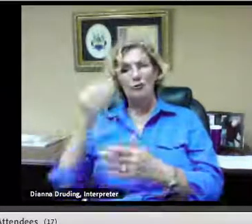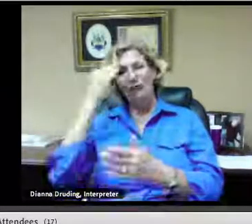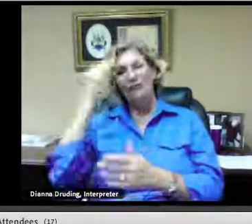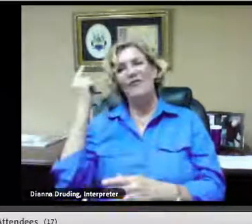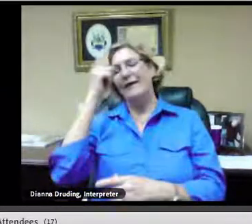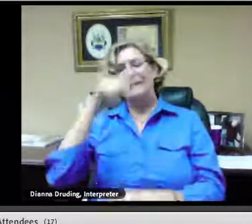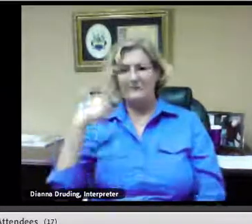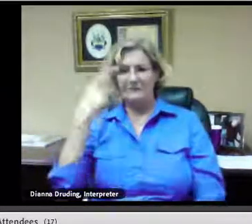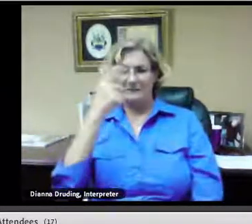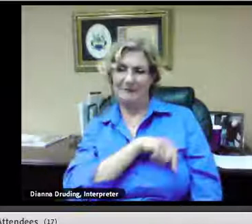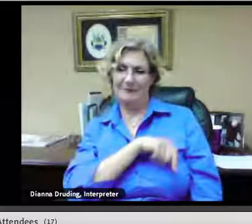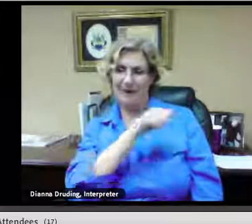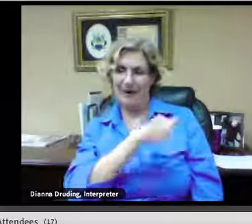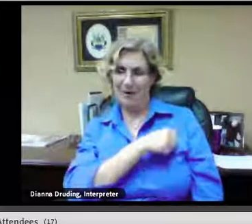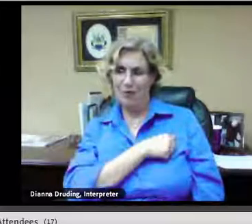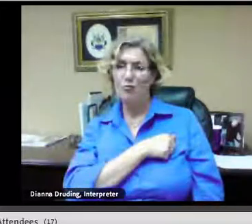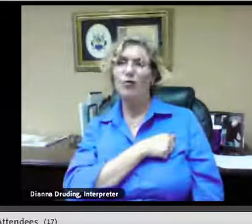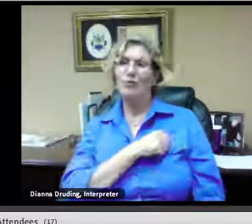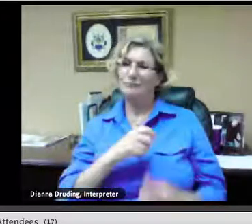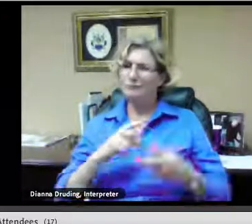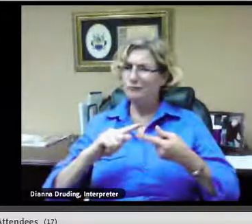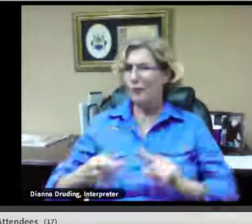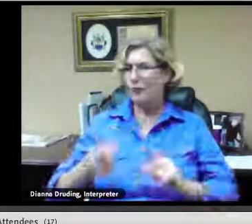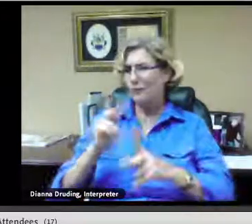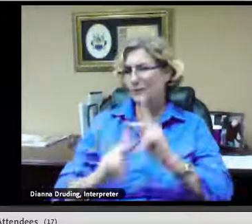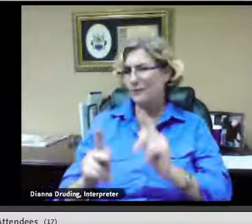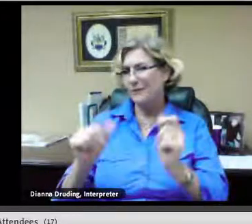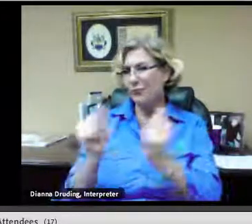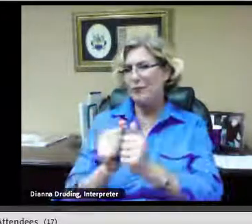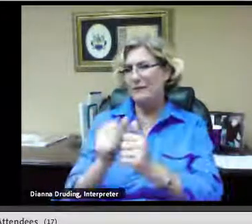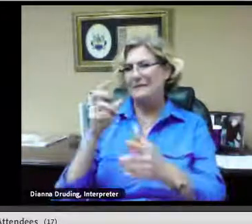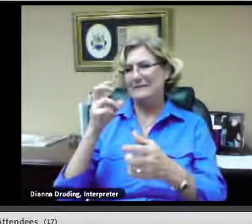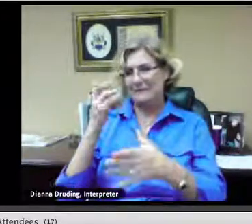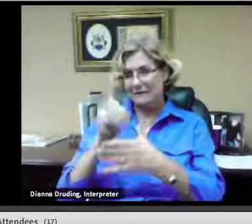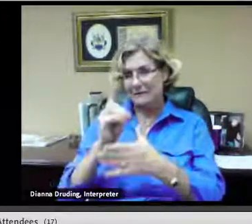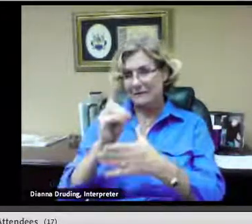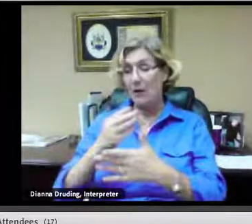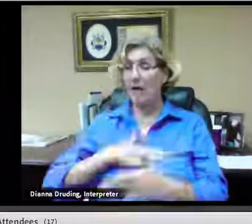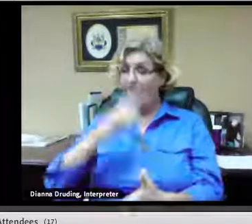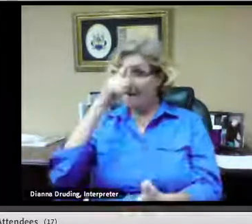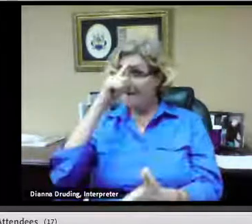I believe accessibility is a right, a basic human right.